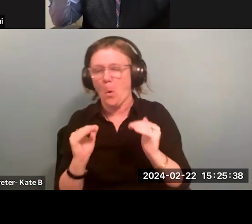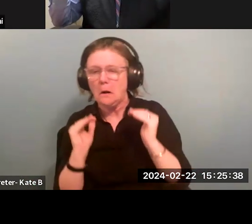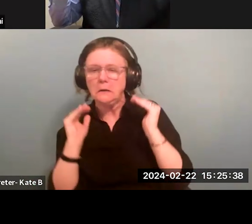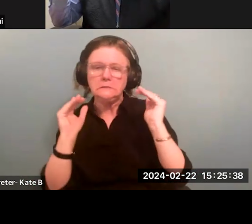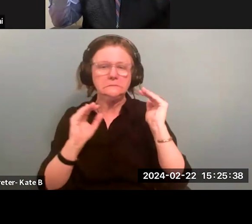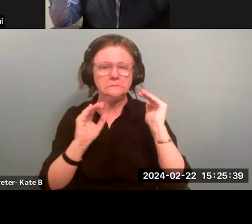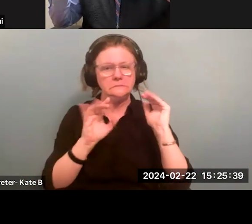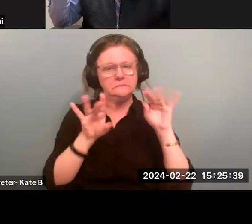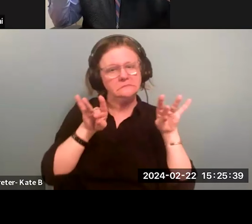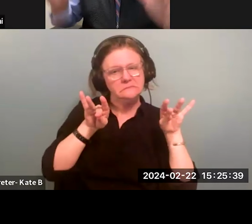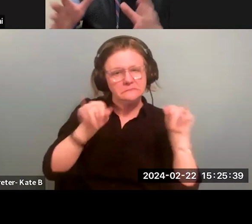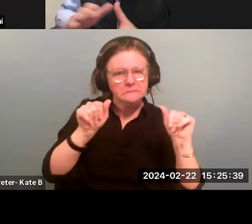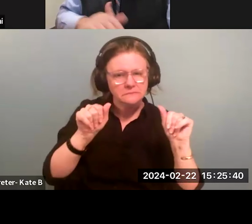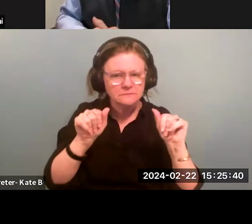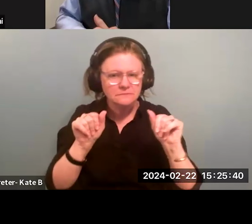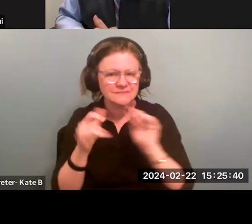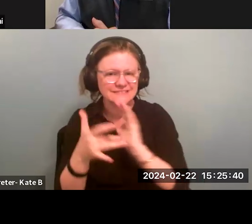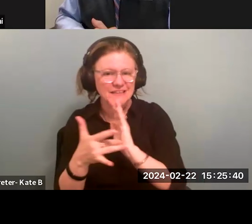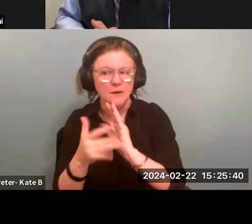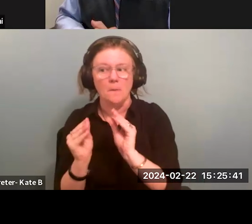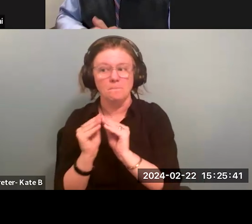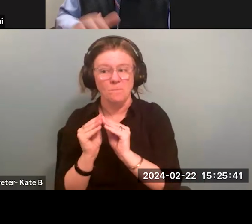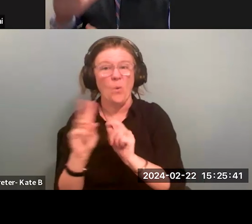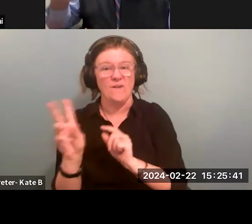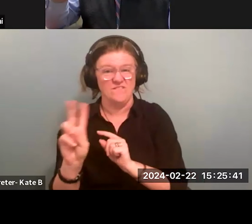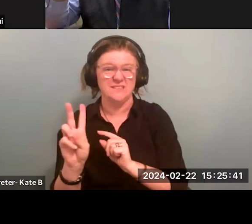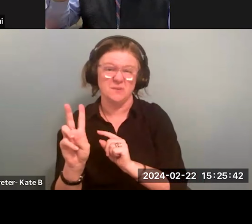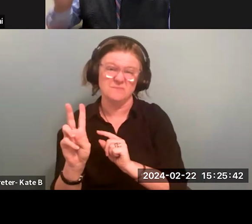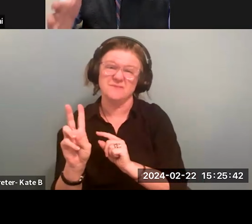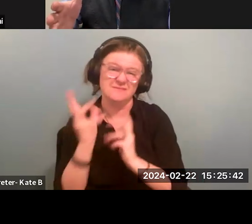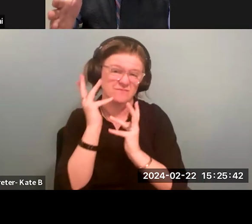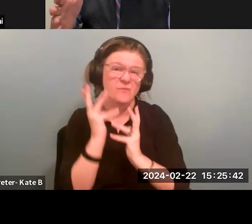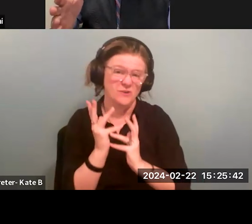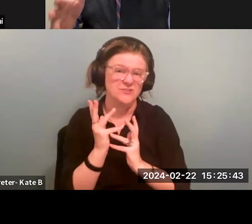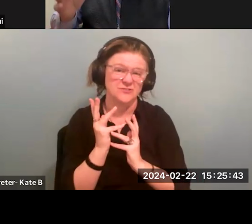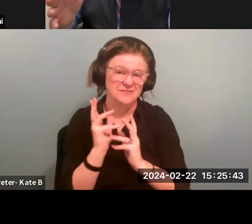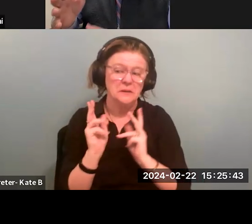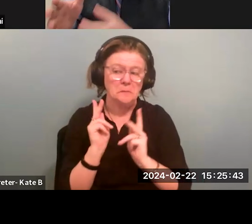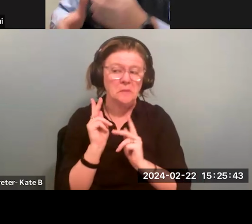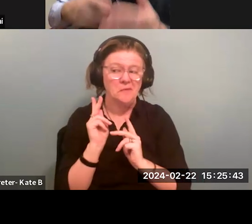We're going to be more victimized. And people are going to know more about us in order